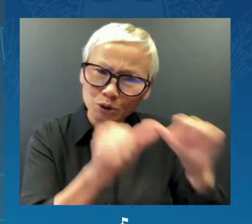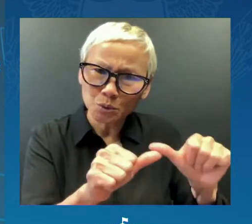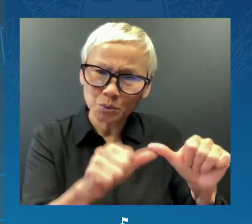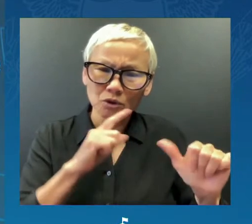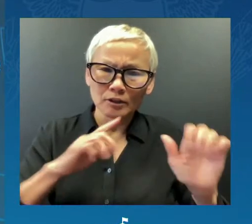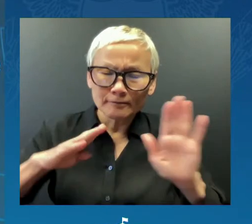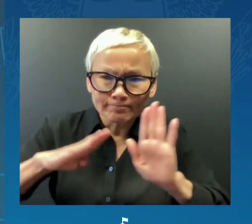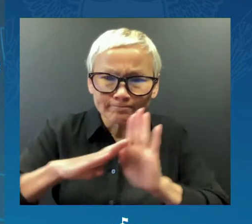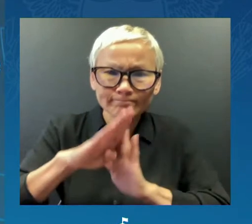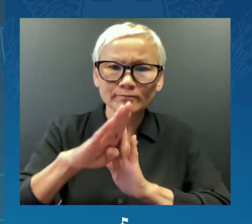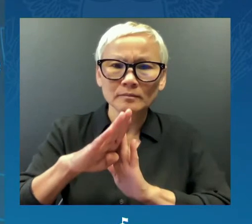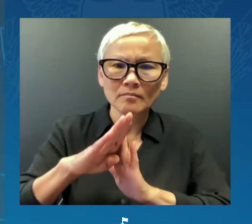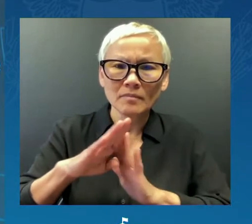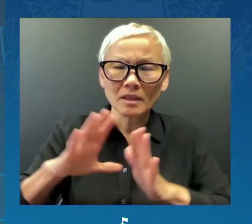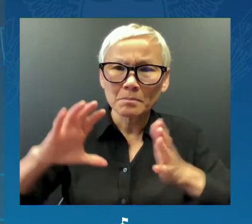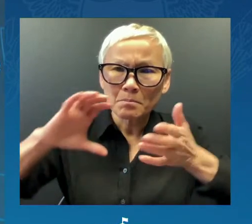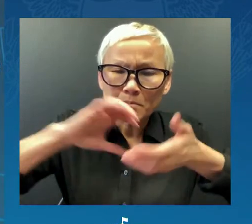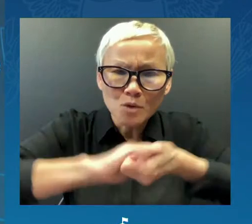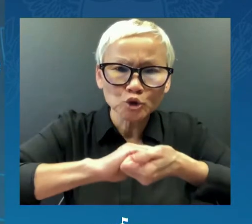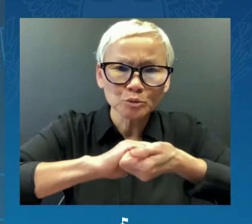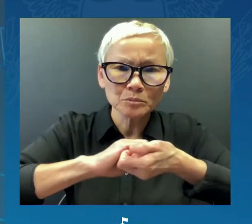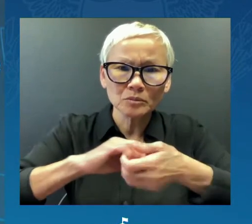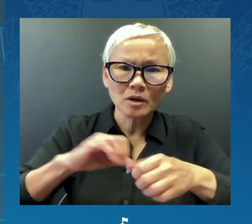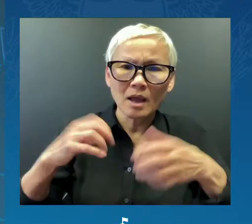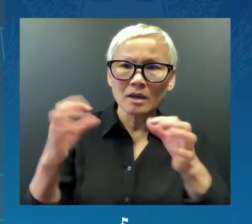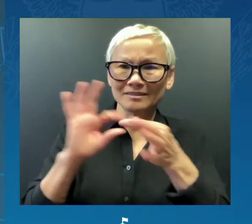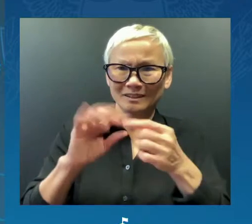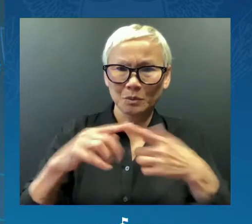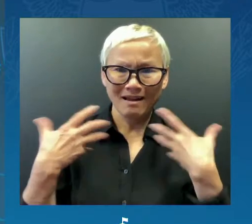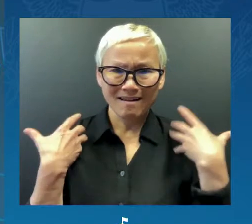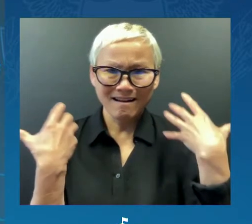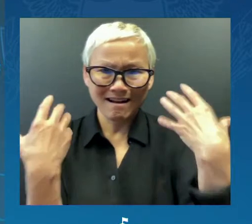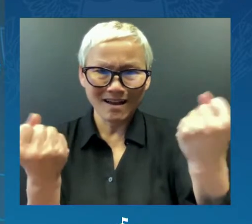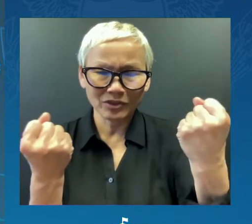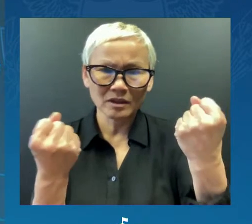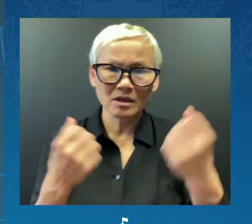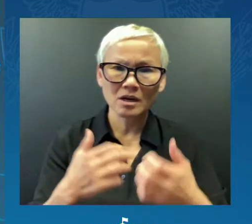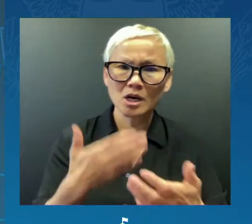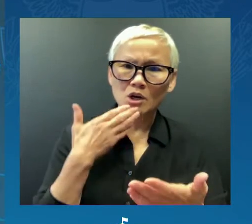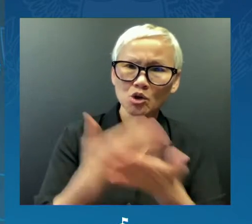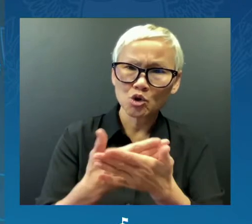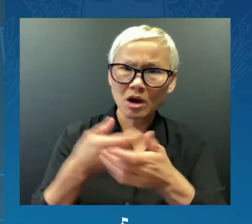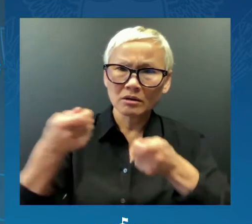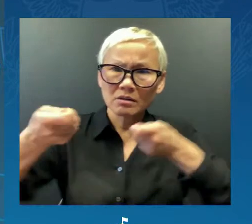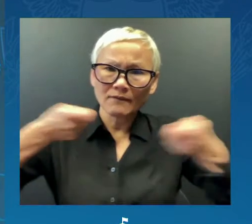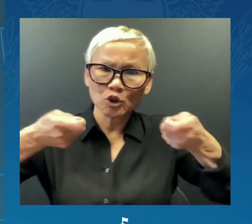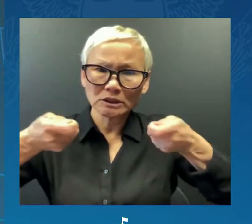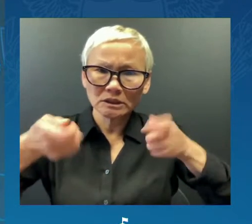we are also addressing the need for climate resilience and clean energy, food security,